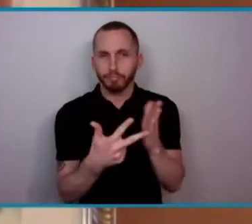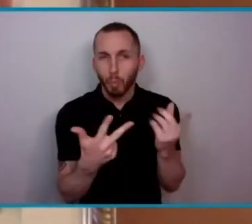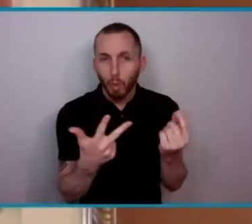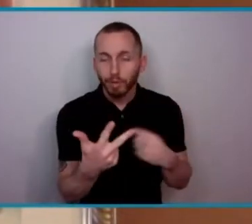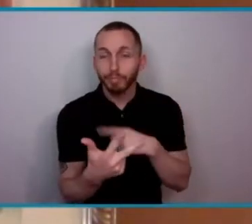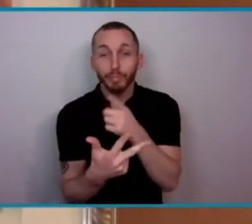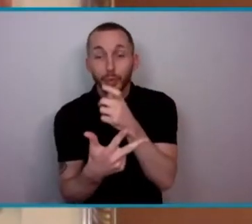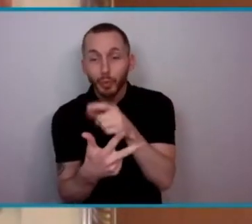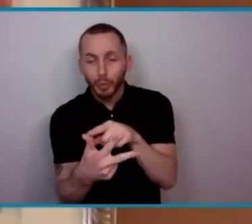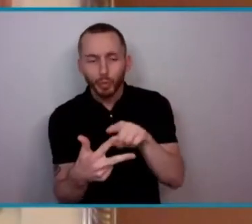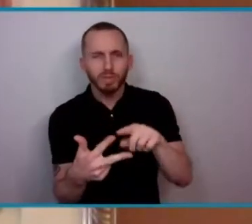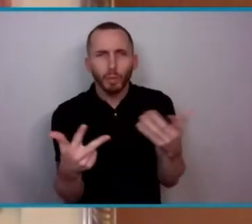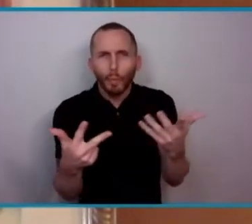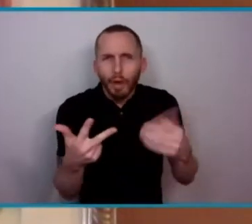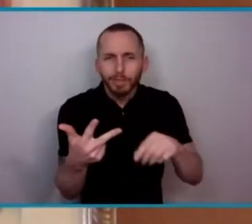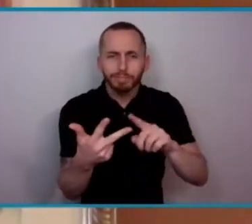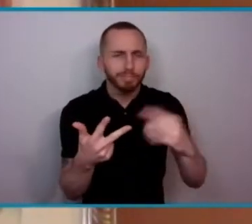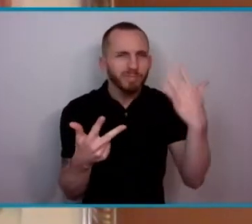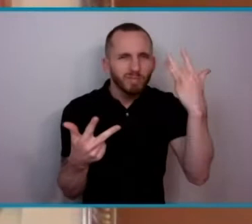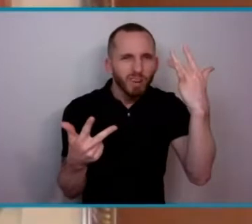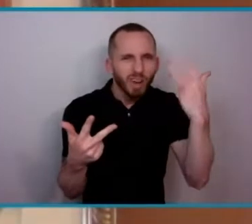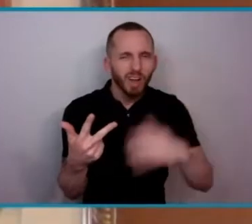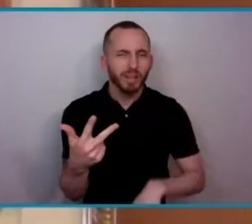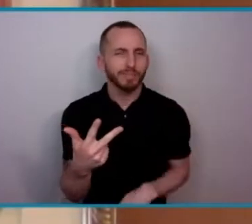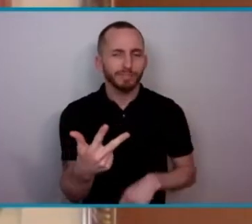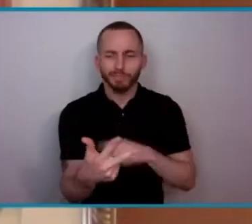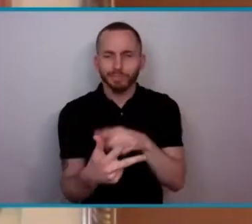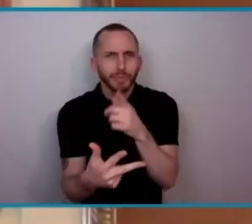With who we can ask the question of who actually benefits?